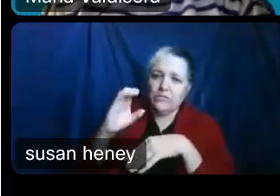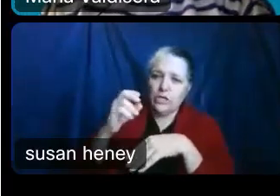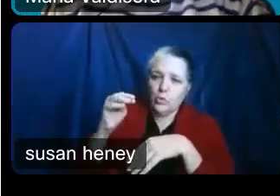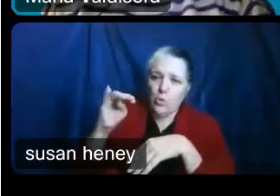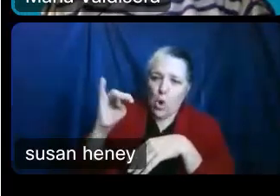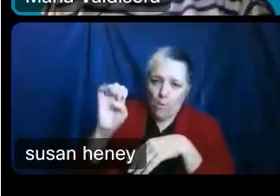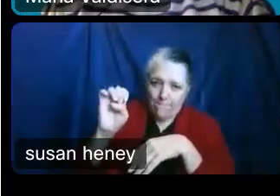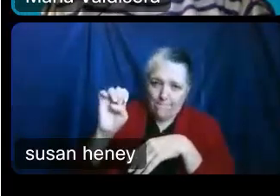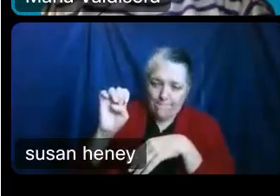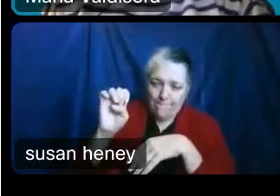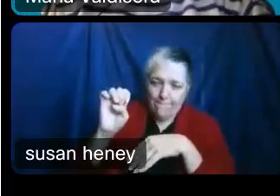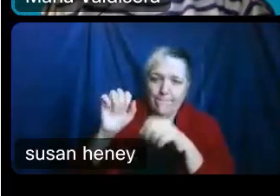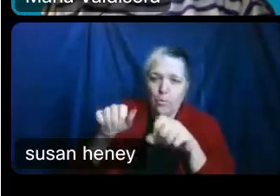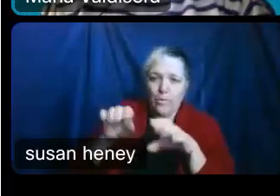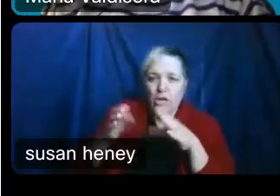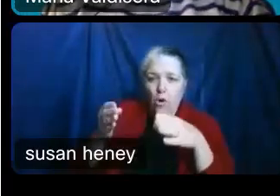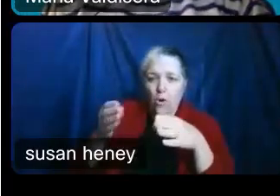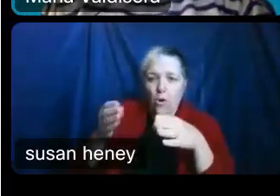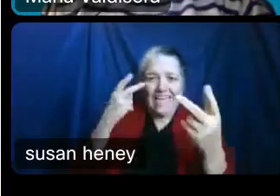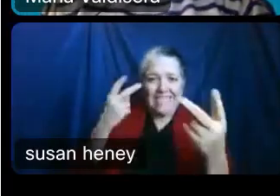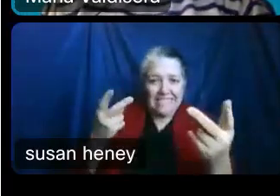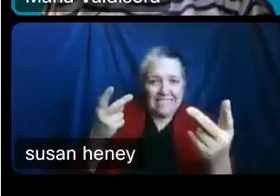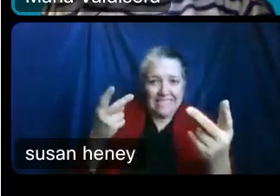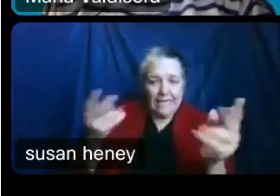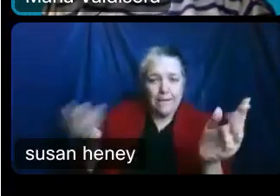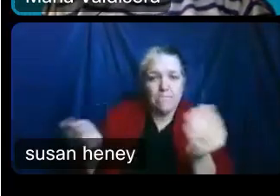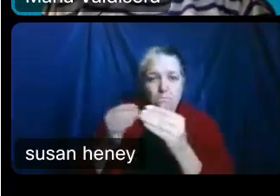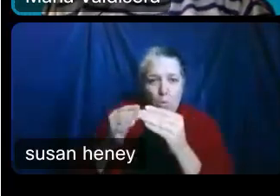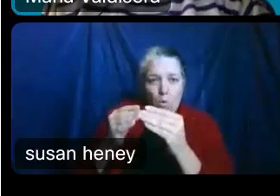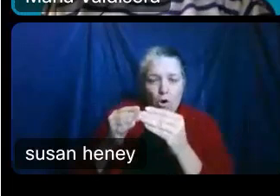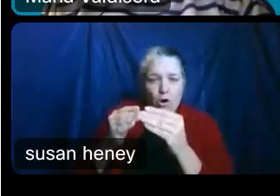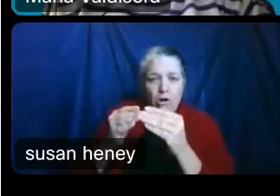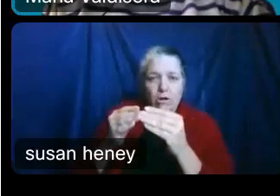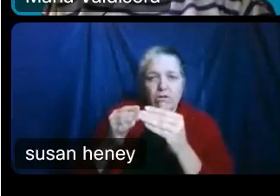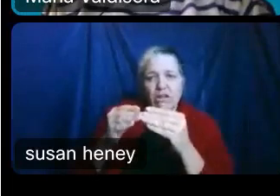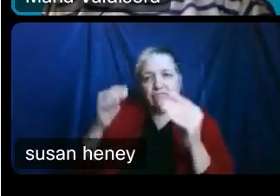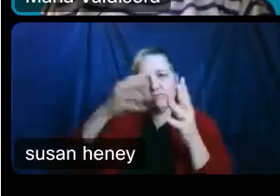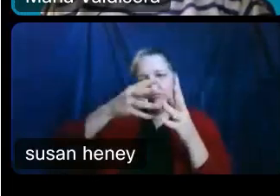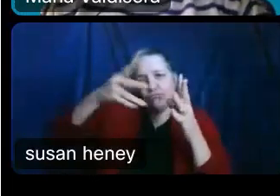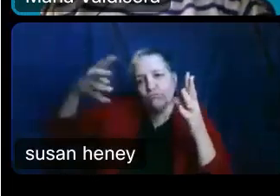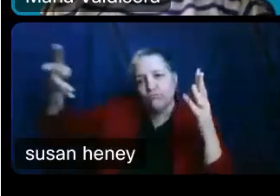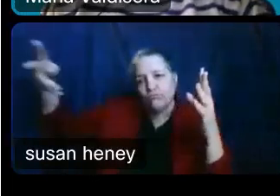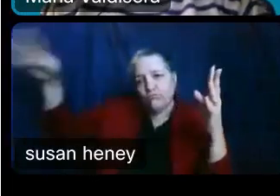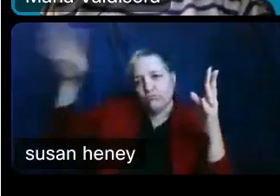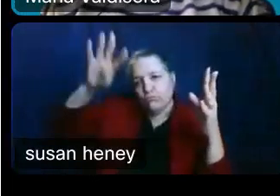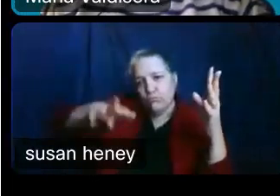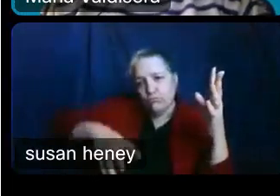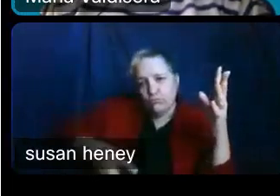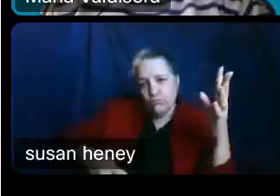open this table and see more of the table itself. So, that is how you would use the